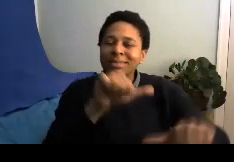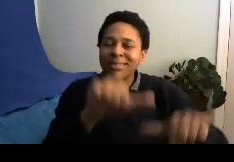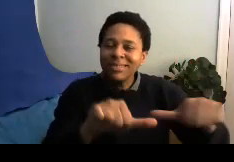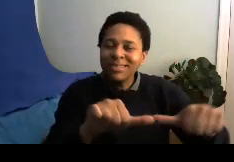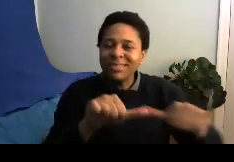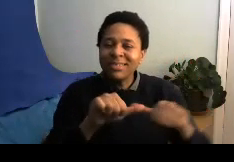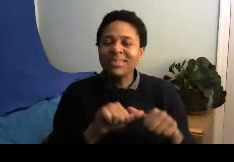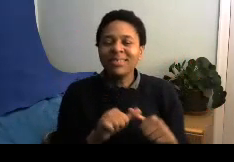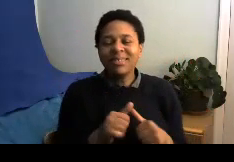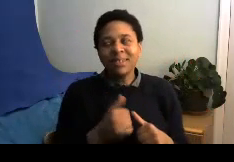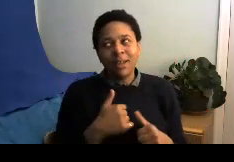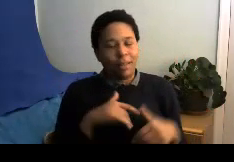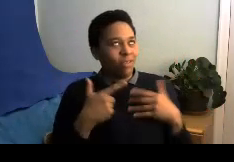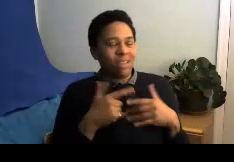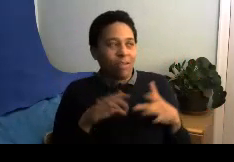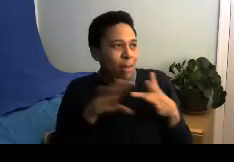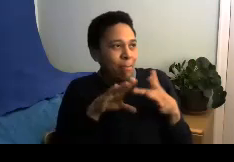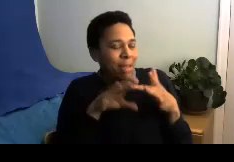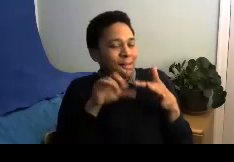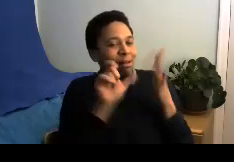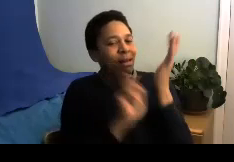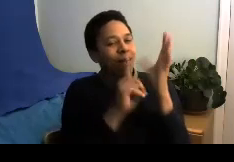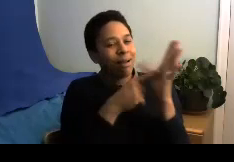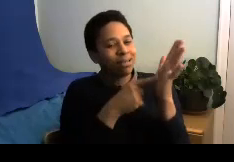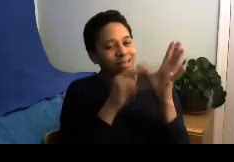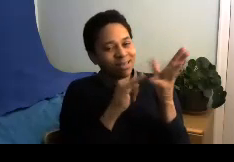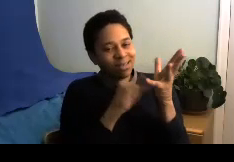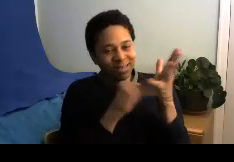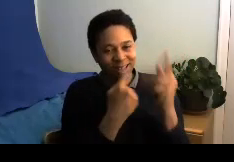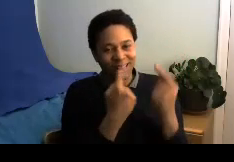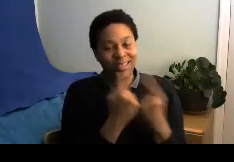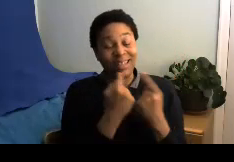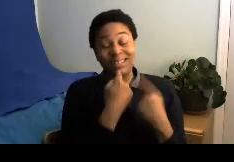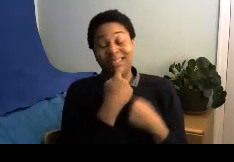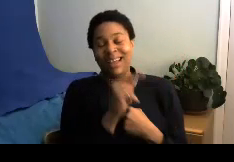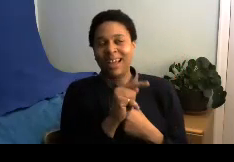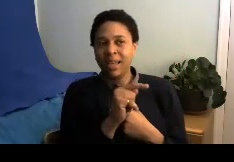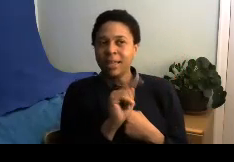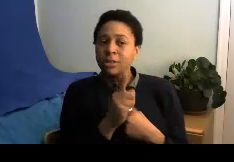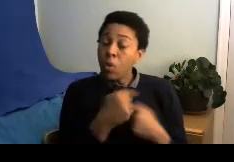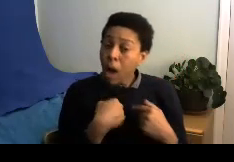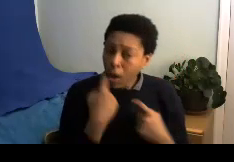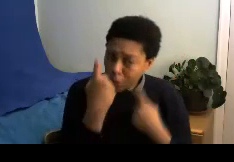some sort of film about it. And, you know, I was sort of, you know, if there are any film producers out there listening